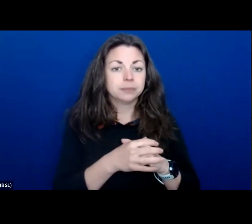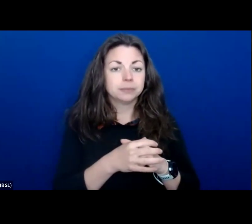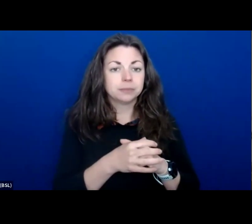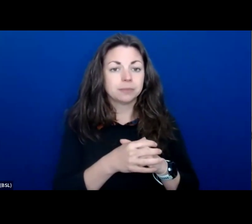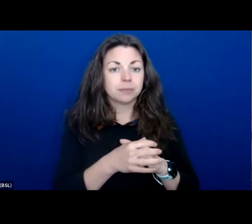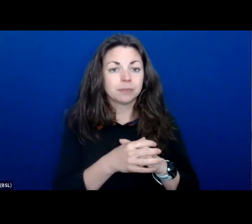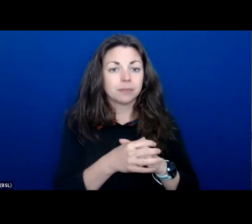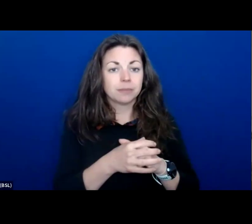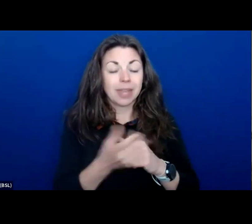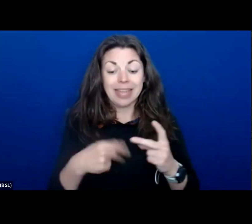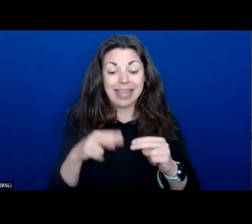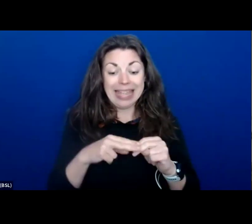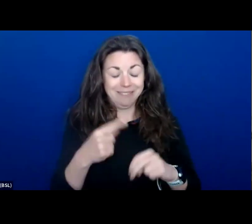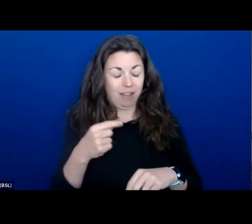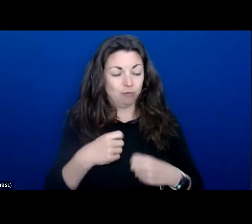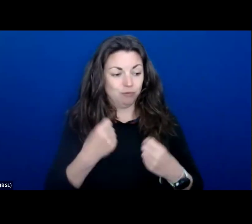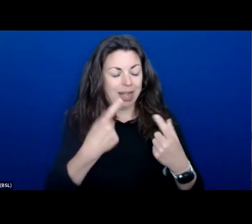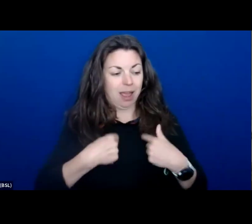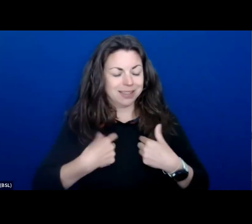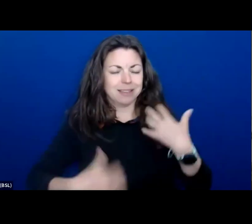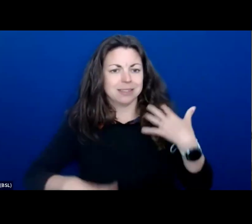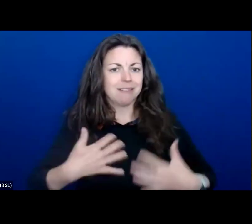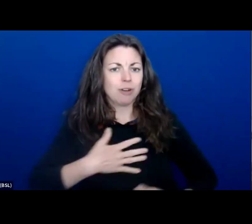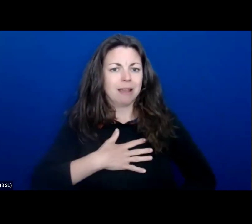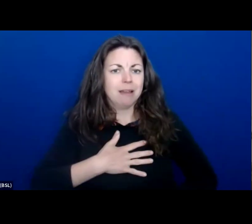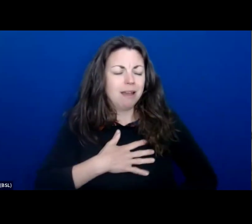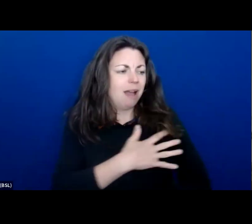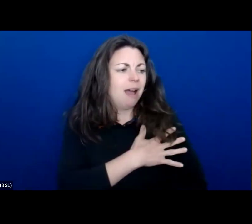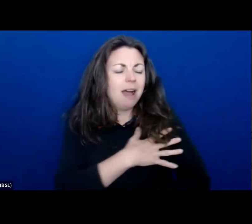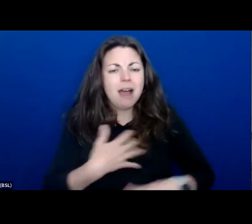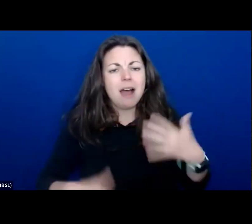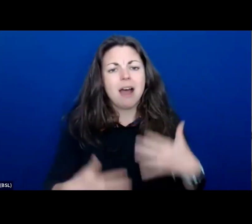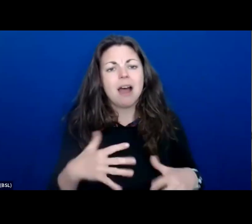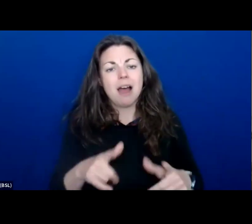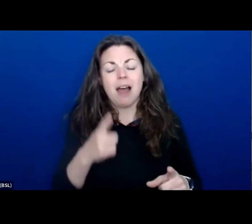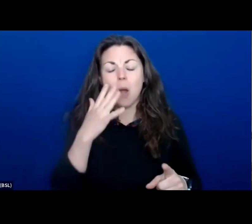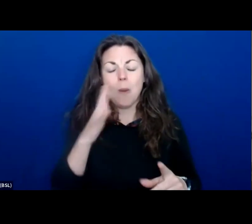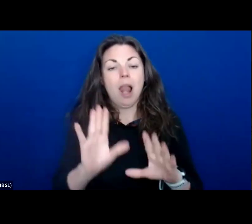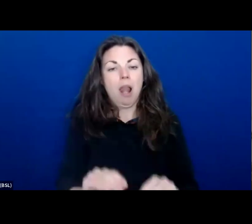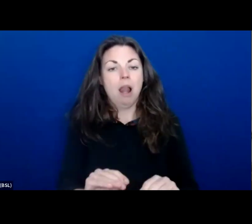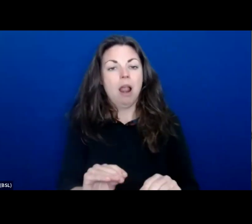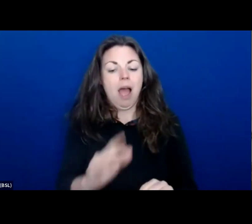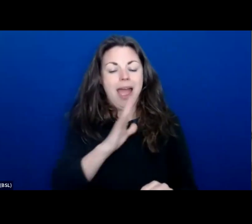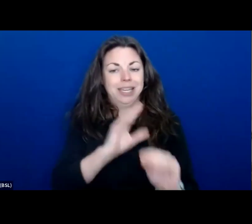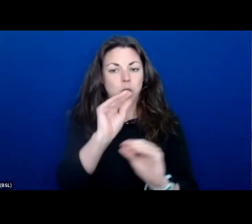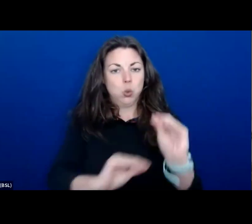that I'm suffering, I will then realize I, that I need to figure something out, whether that's asking for more